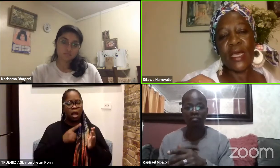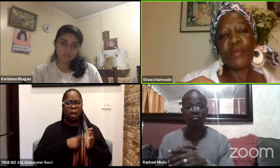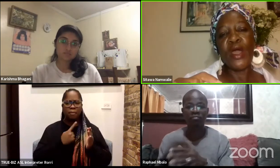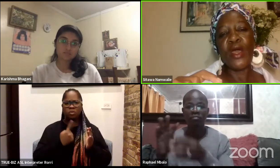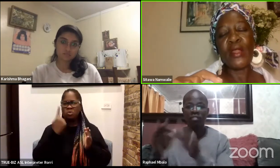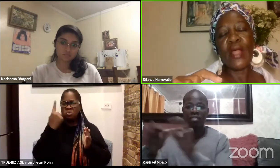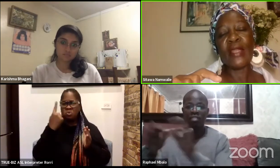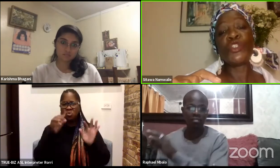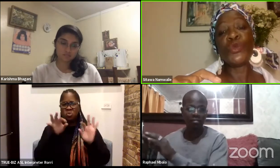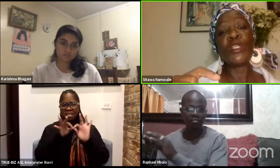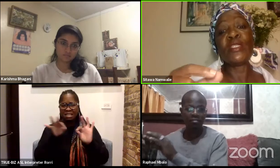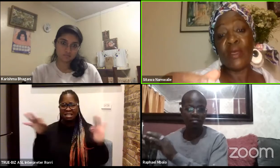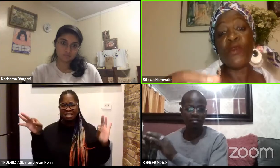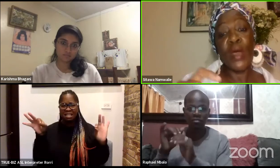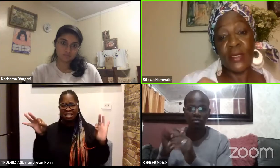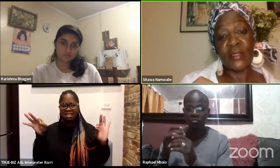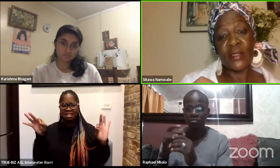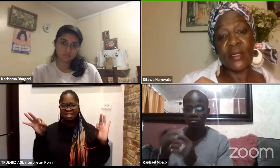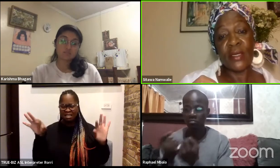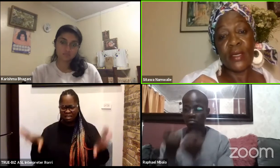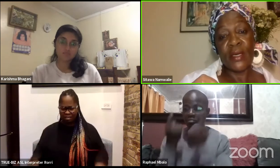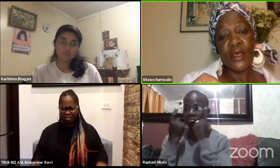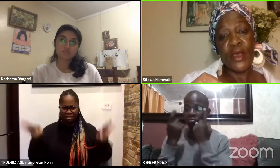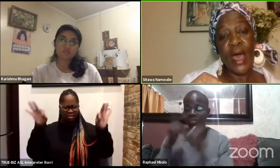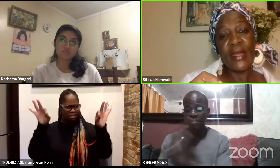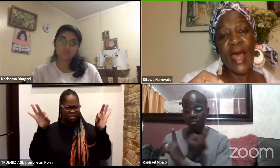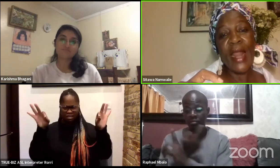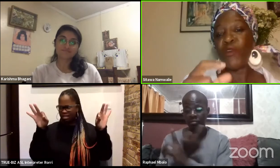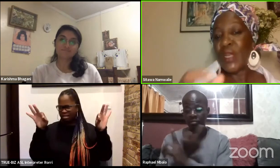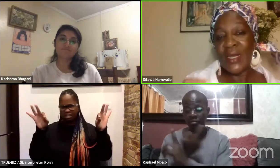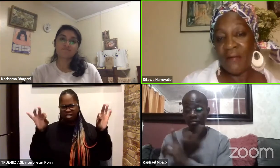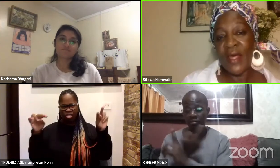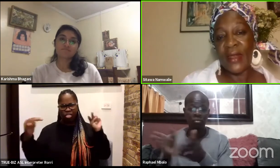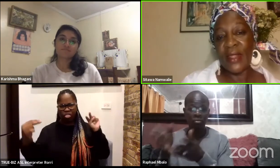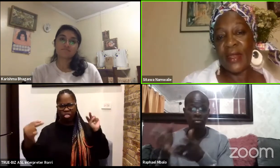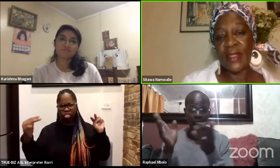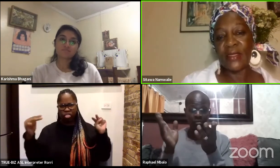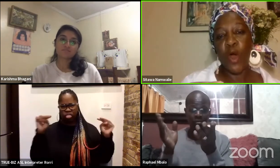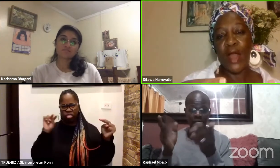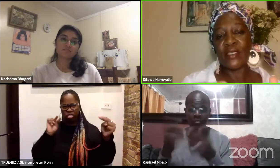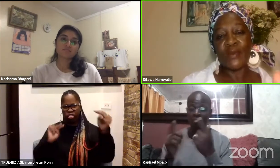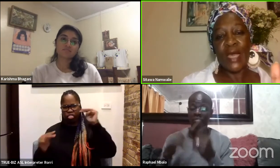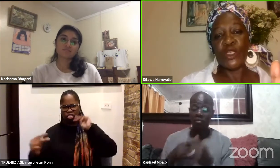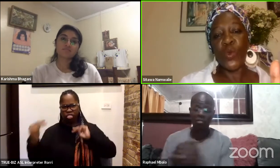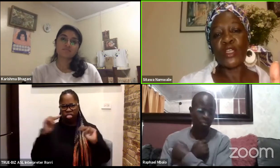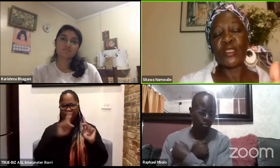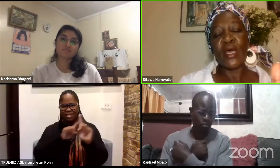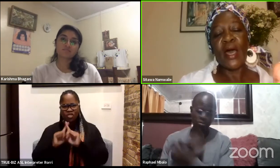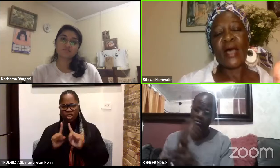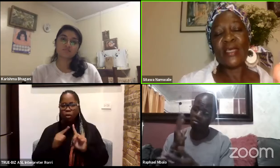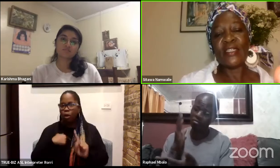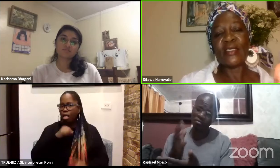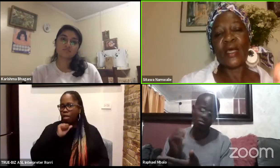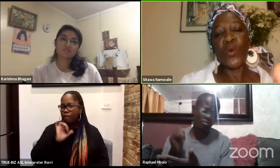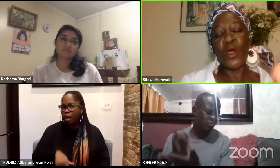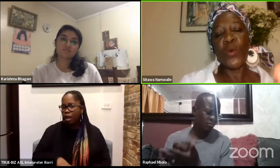that can be understood in several ways, and I really love that, and sometimes a sentence can work